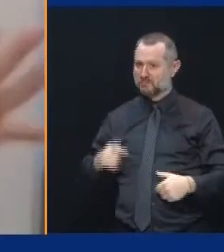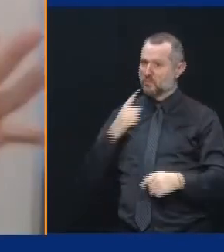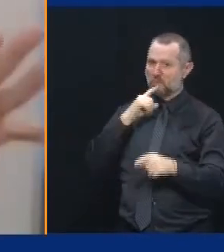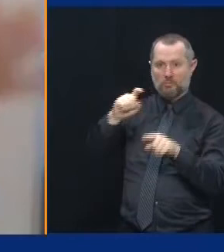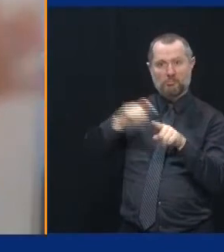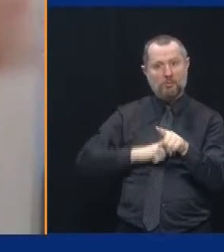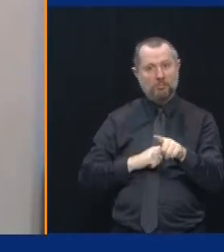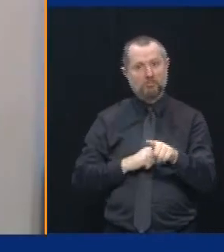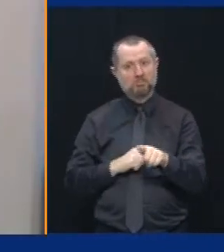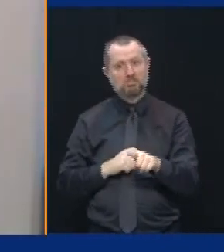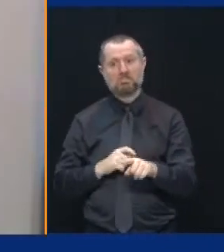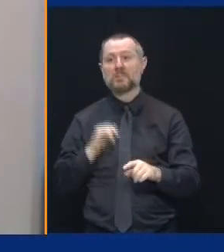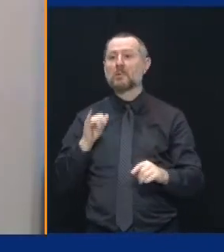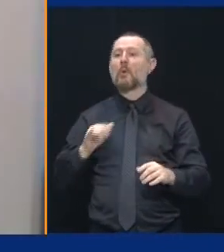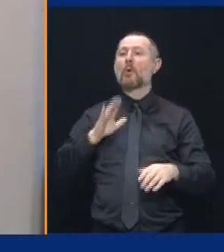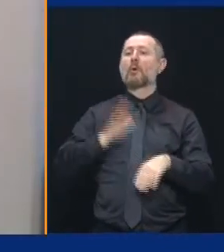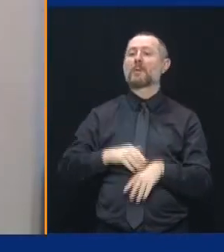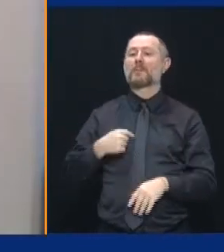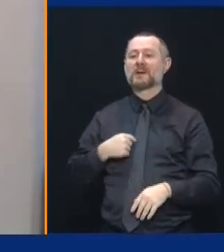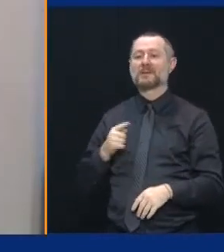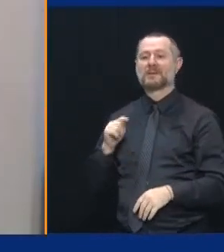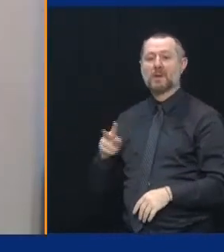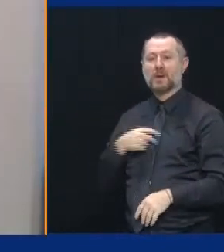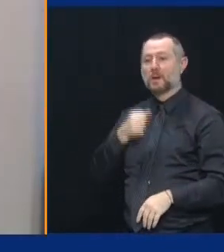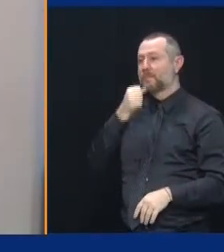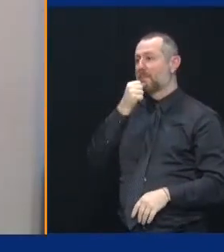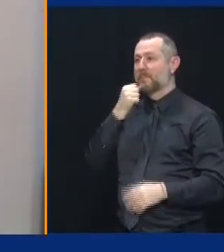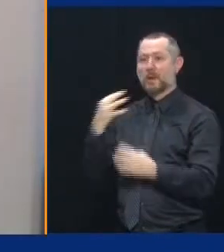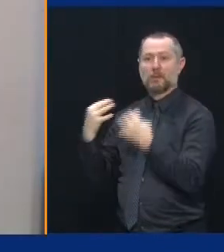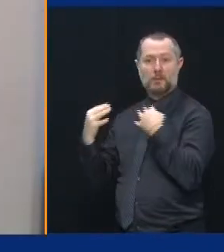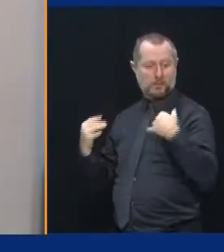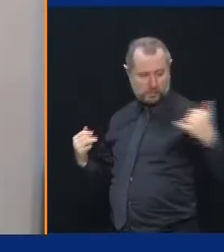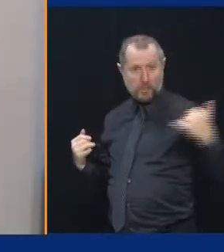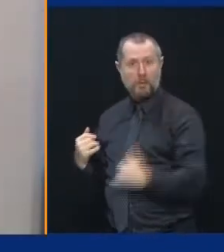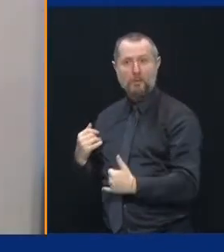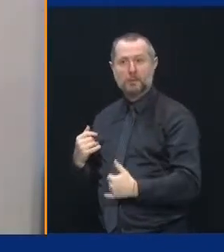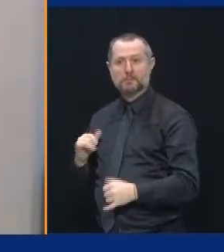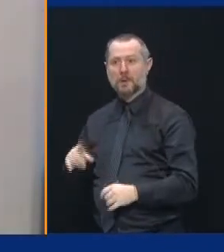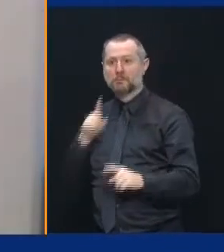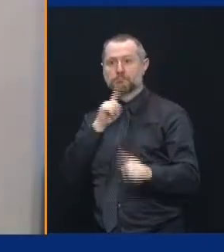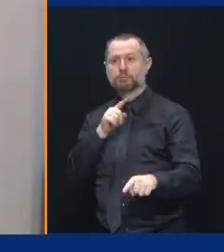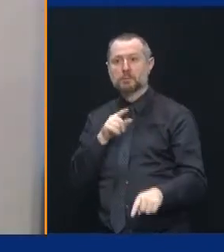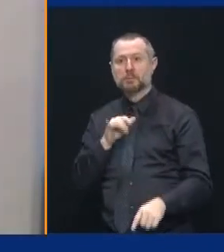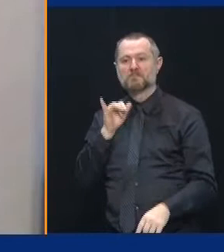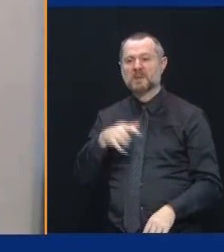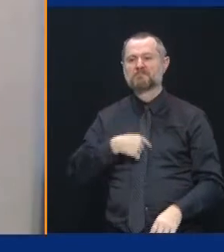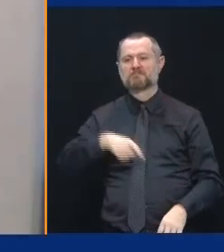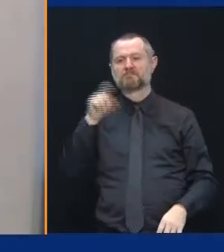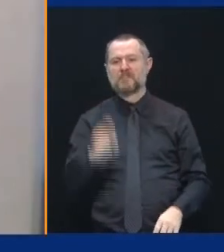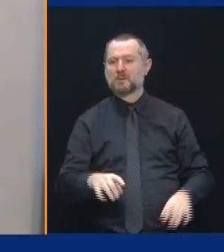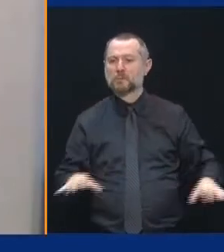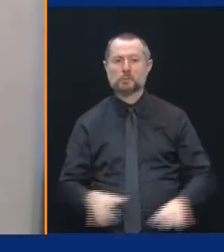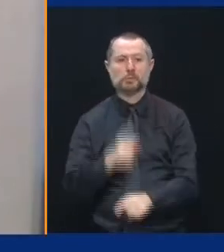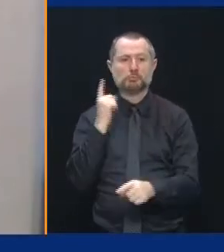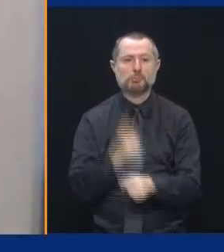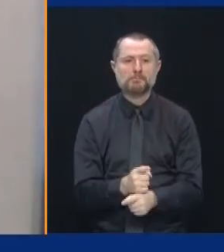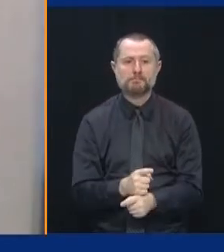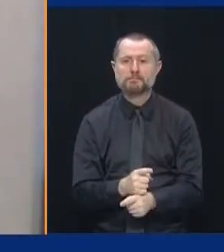CREDIT FOR SAYING THIS HEALTH CARE SYSTEM AND YOU HAVE THAT RIGHT. WENT ON MY TV SHOW AND IF WE ARE